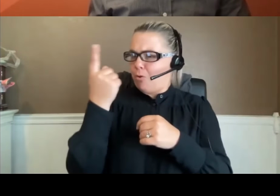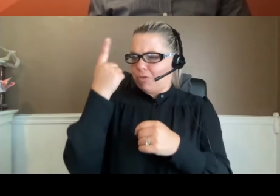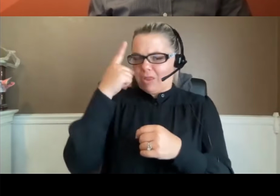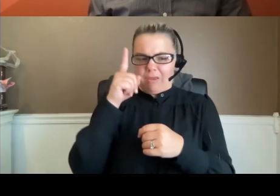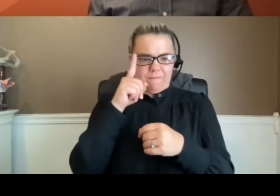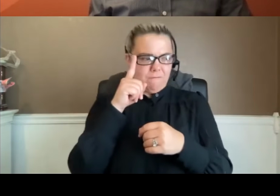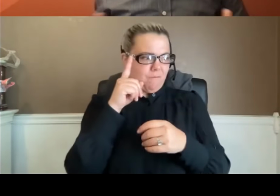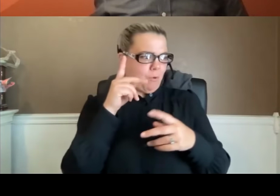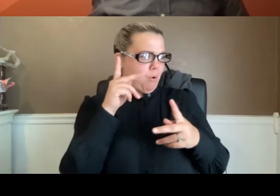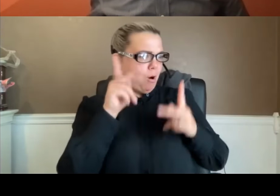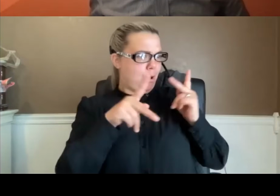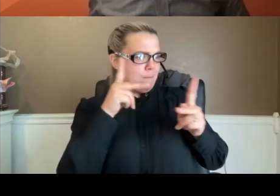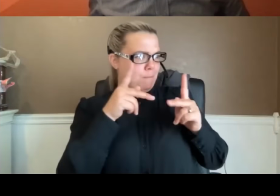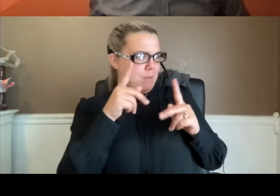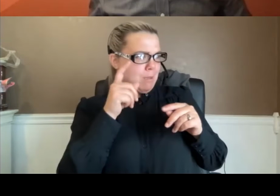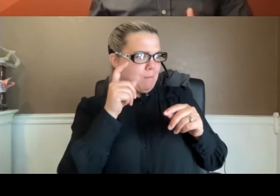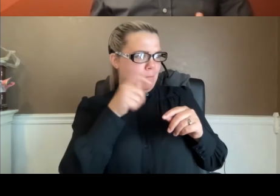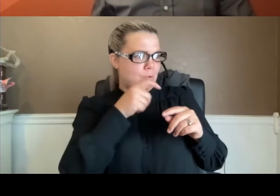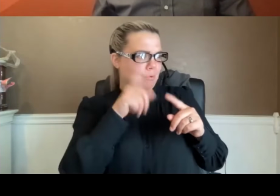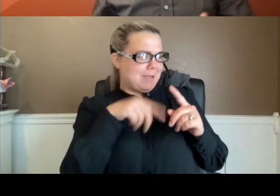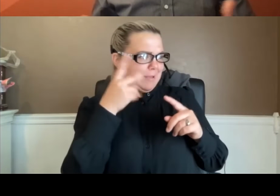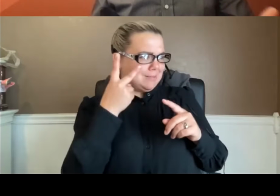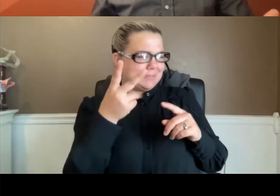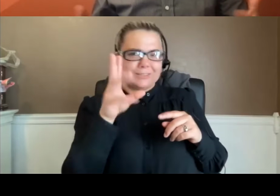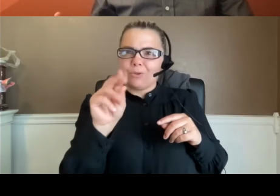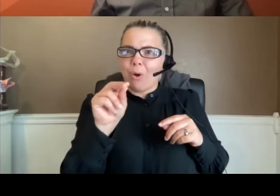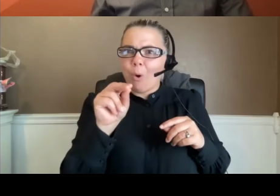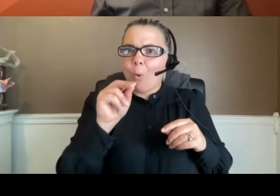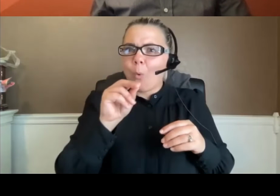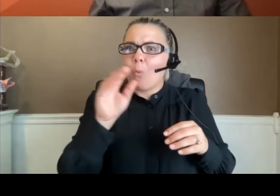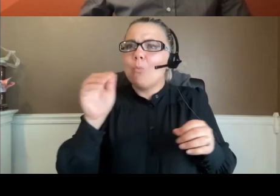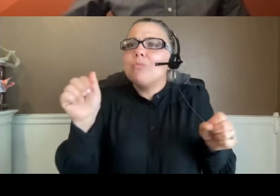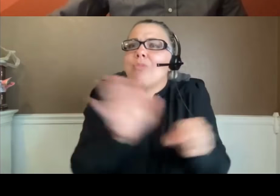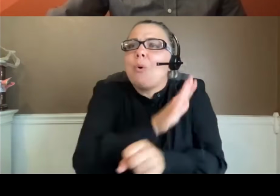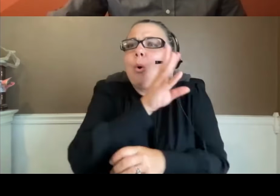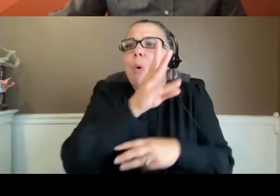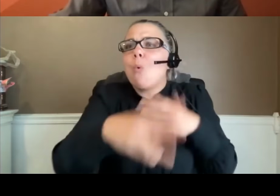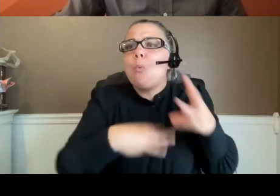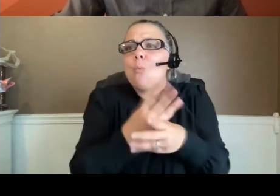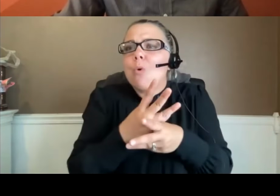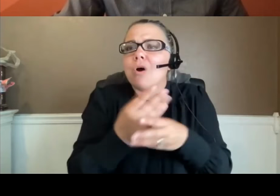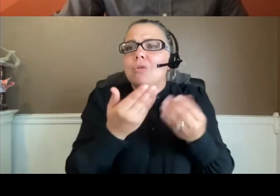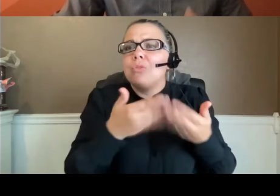you don't do it, but it's also the whole world loses out from brilliant minds like Mona Minkara